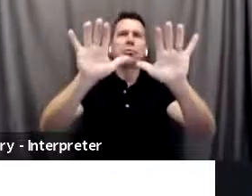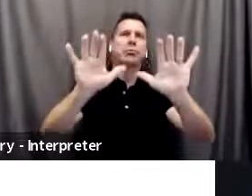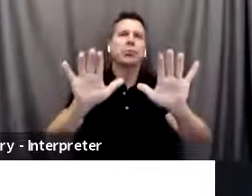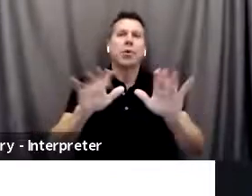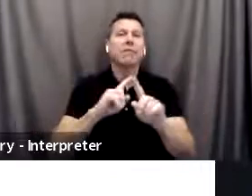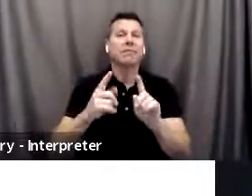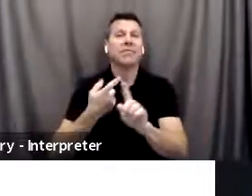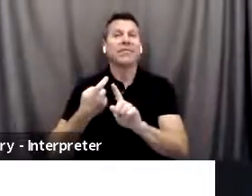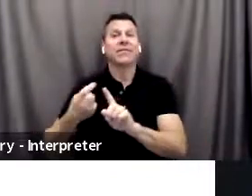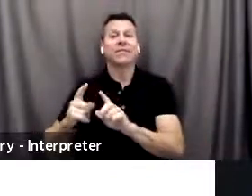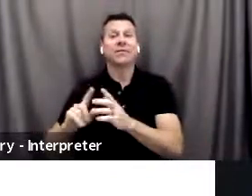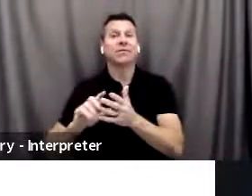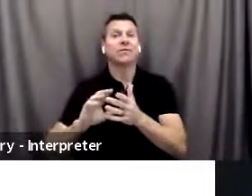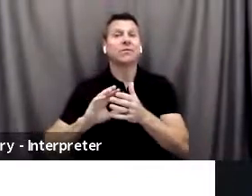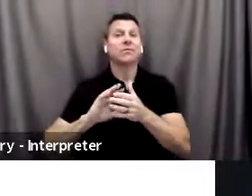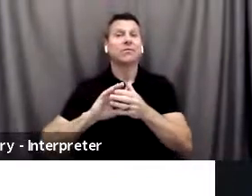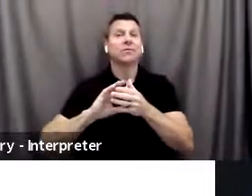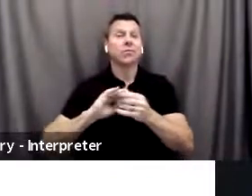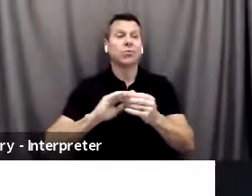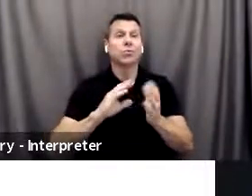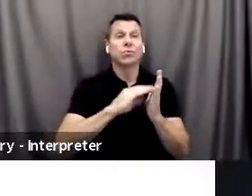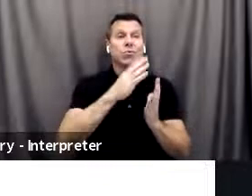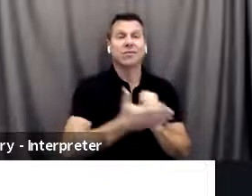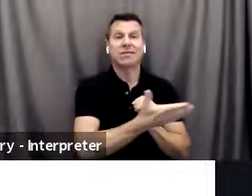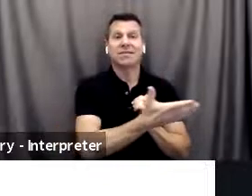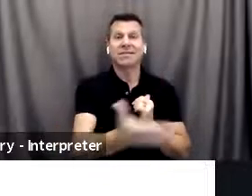particular student has had to overcome it endure a lot.